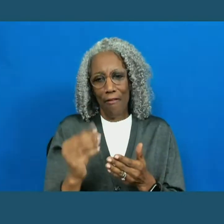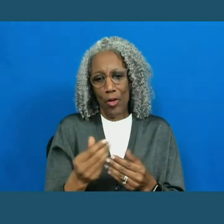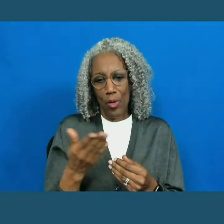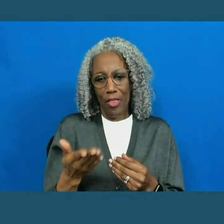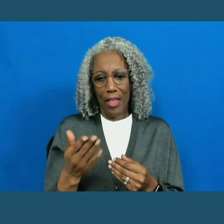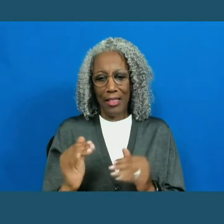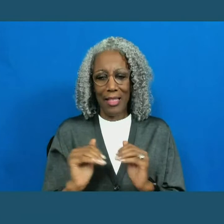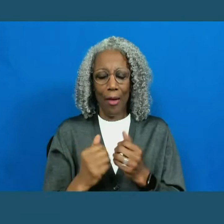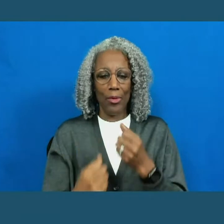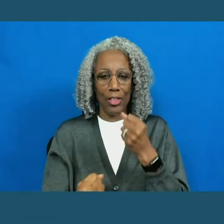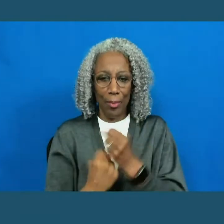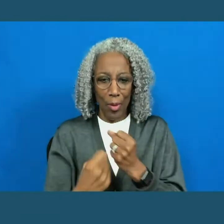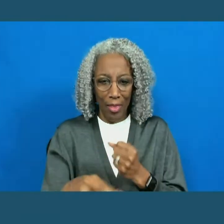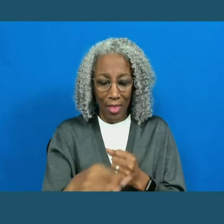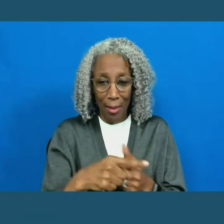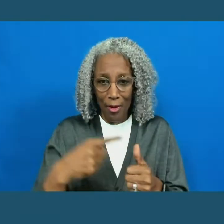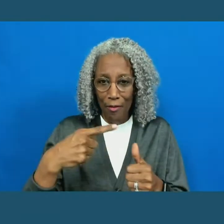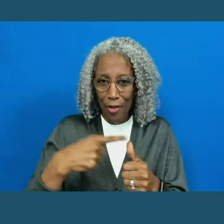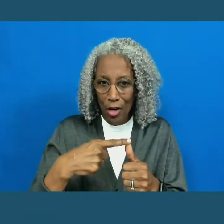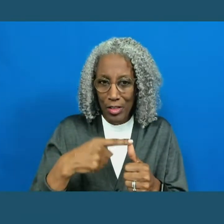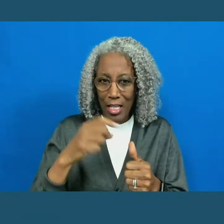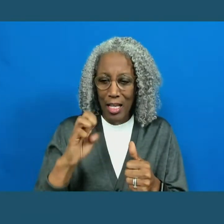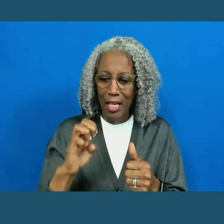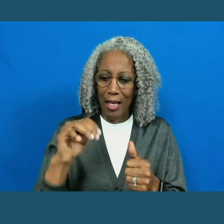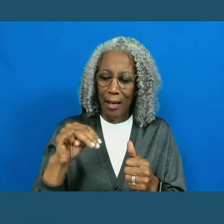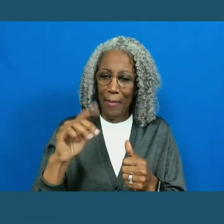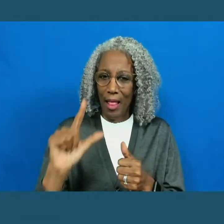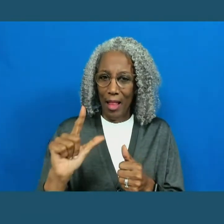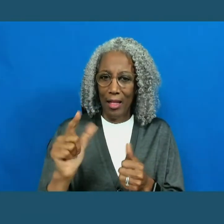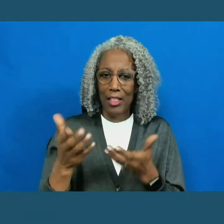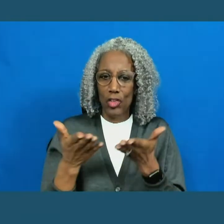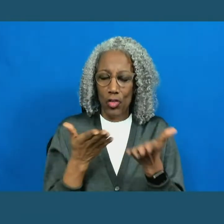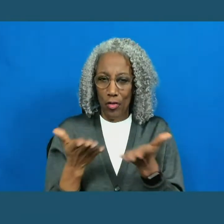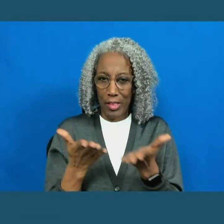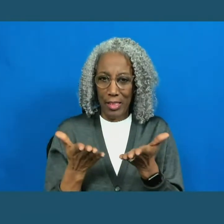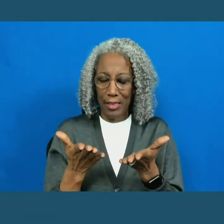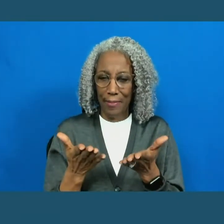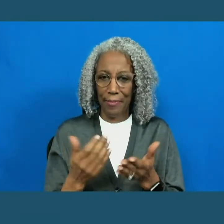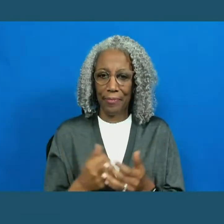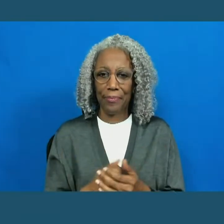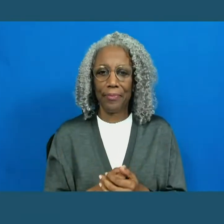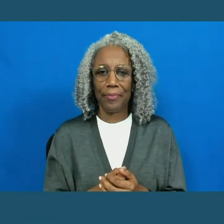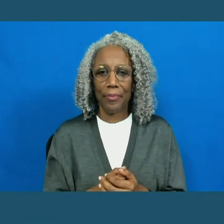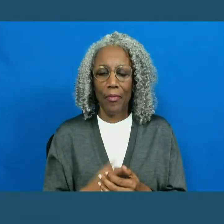go into our schools. And so I'll talk a little bit about a few things that we've done, um, to